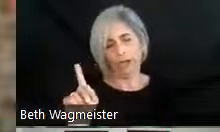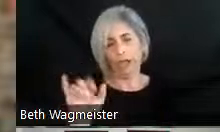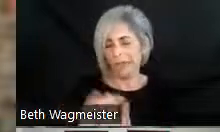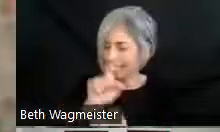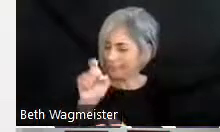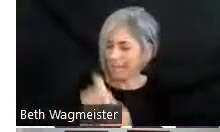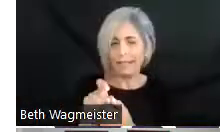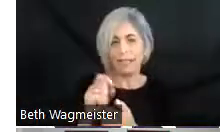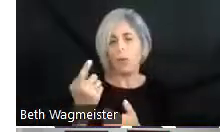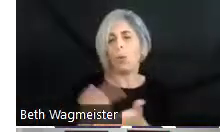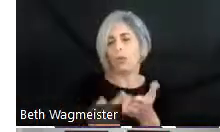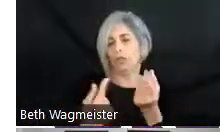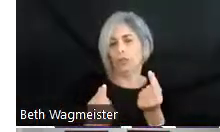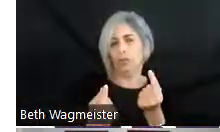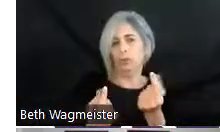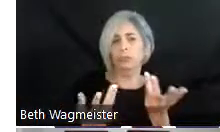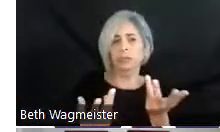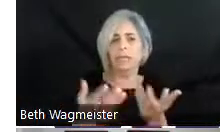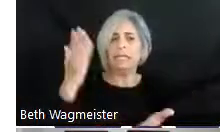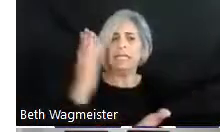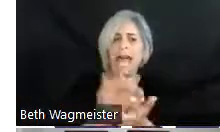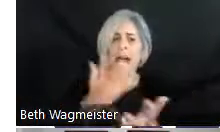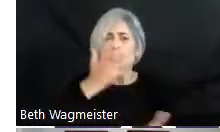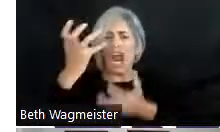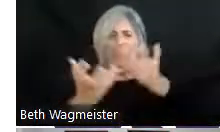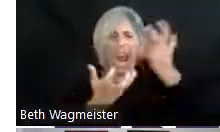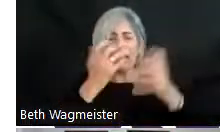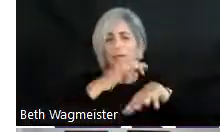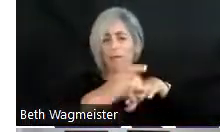do. Stop screaming into the void, getting your accessibility ideas heard by those around